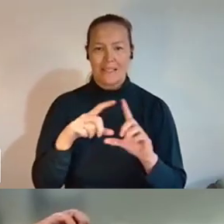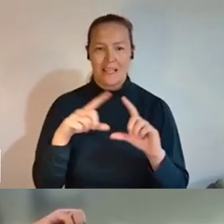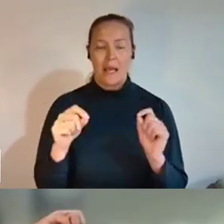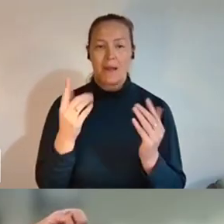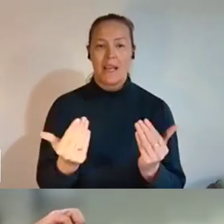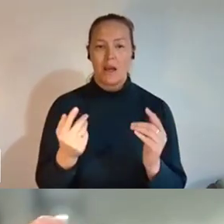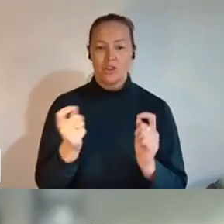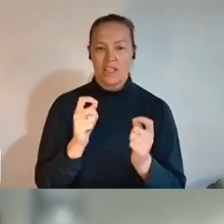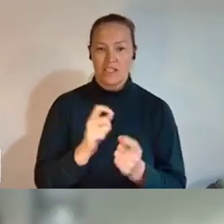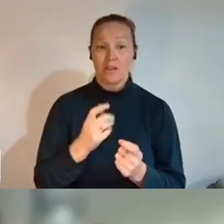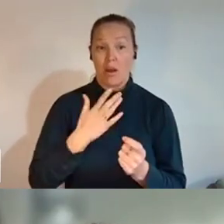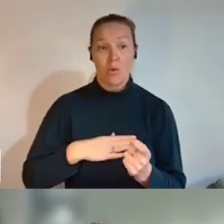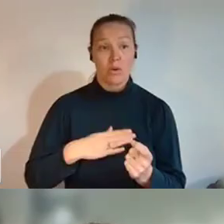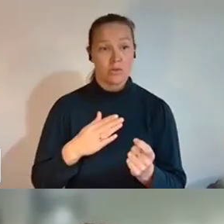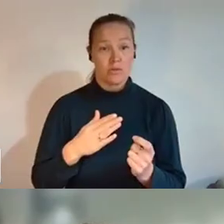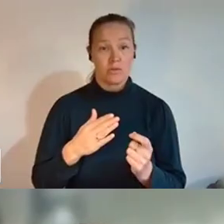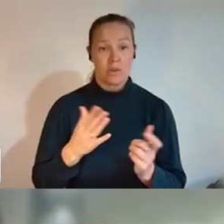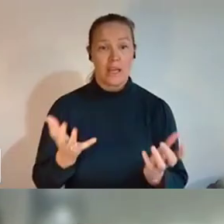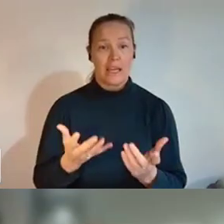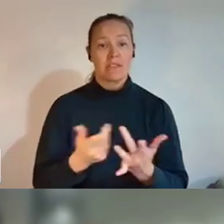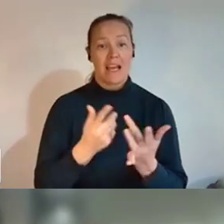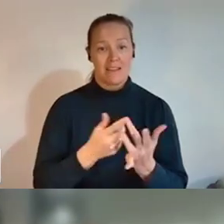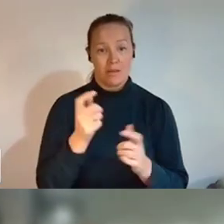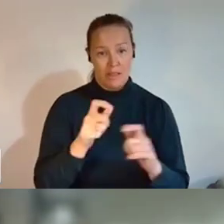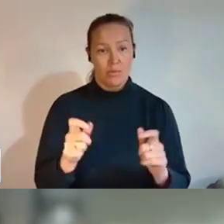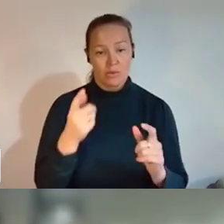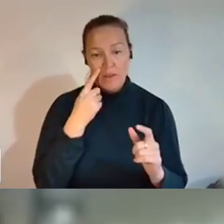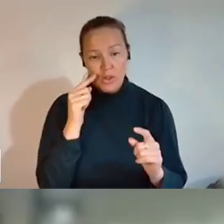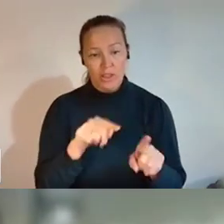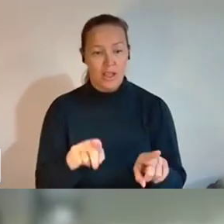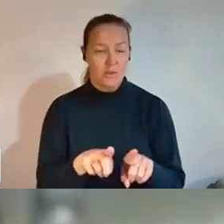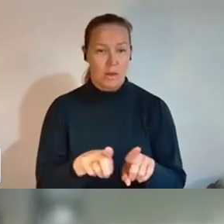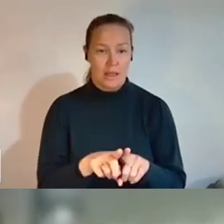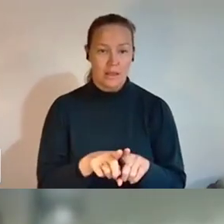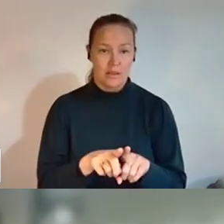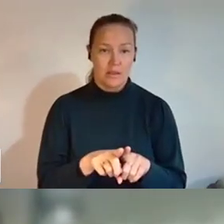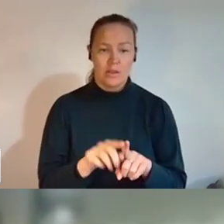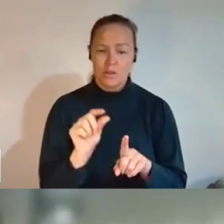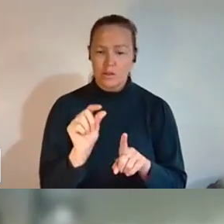encourage other doers and creators to look at as just like small incremental changes that can help